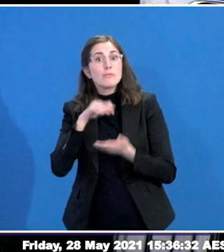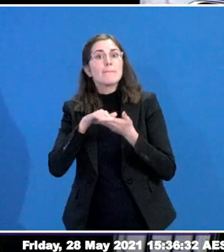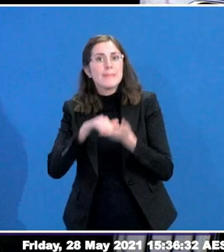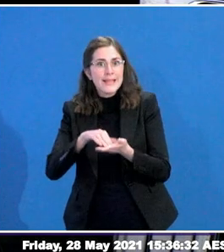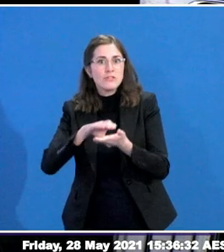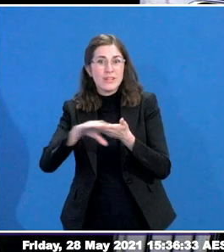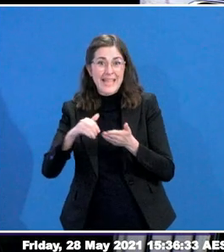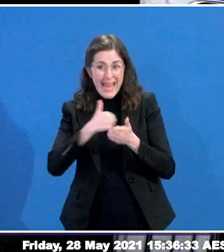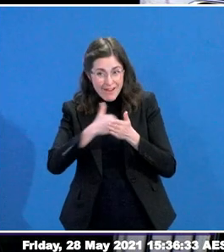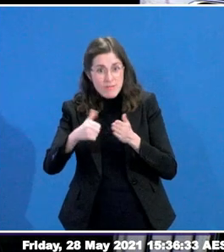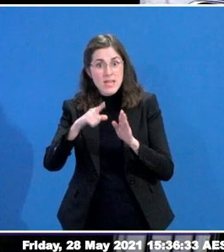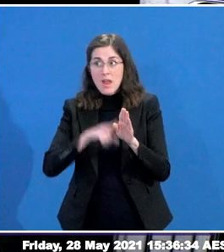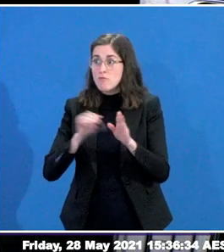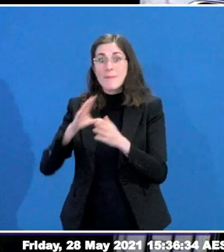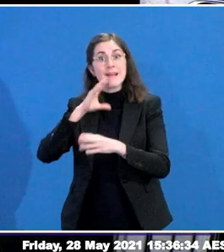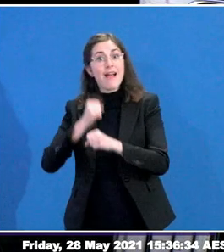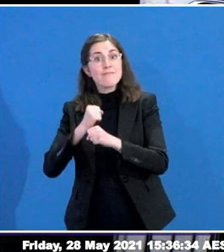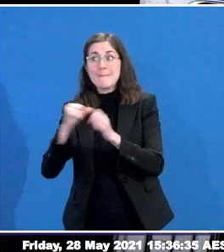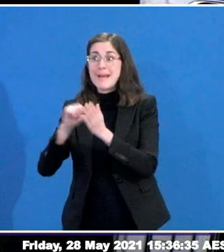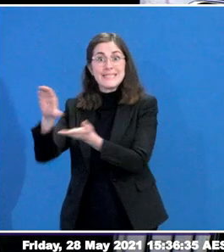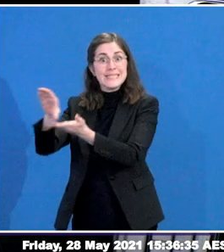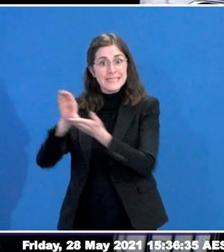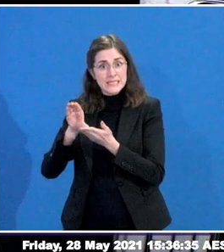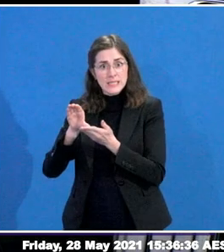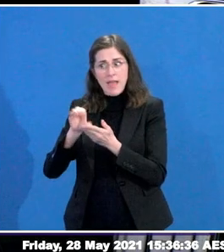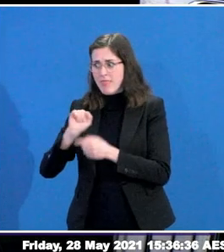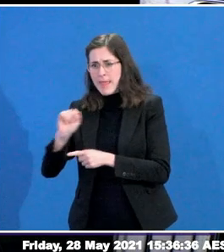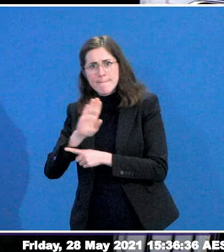per annum in public funding, to be governed by a board and administered